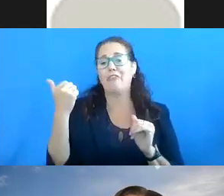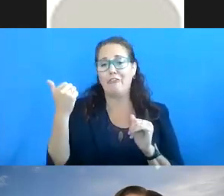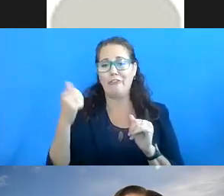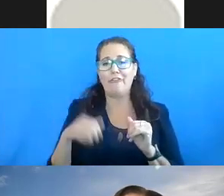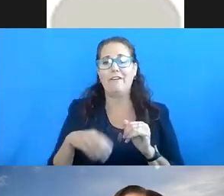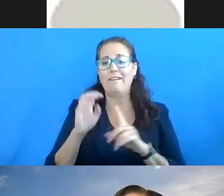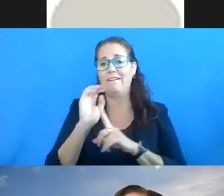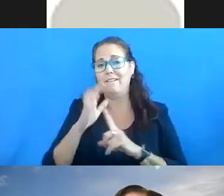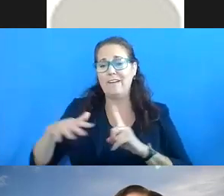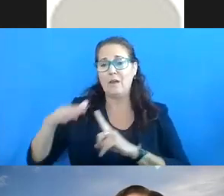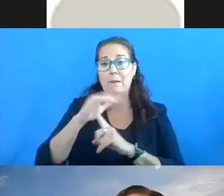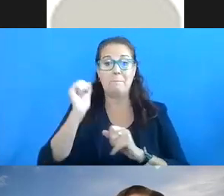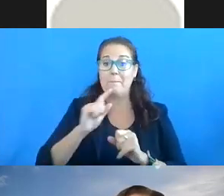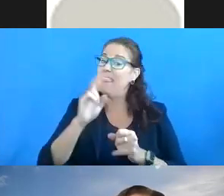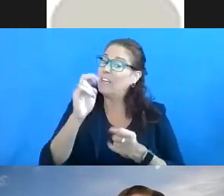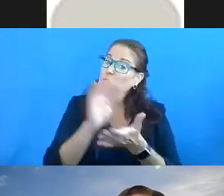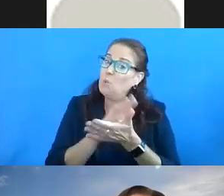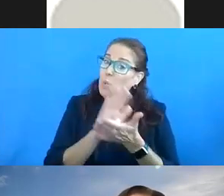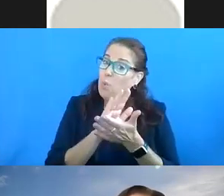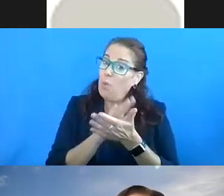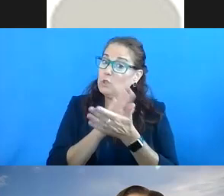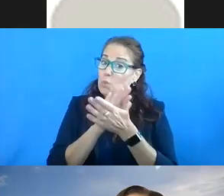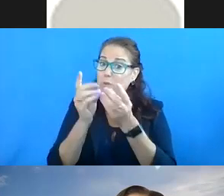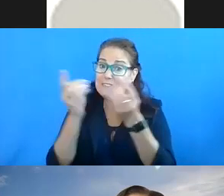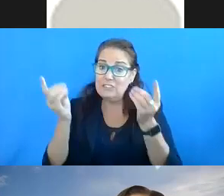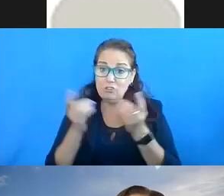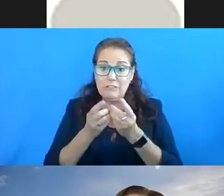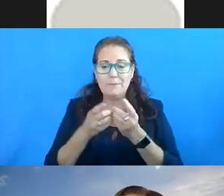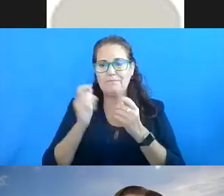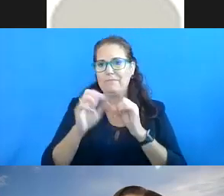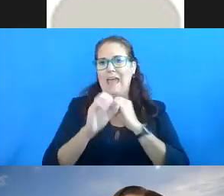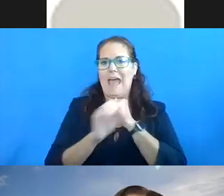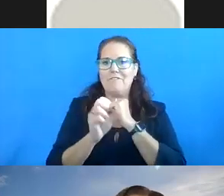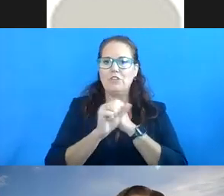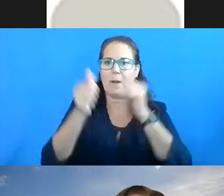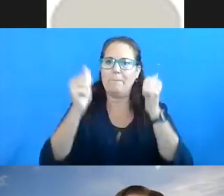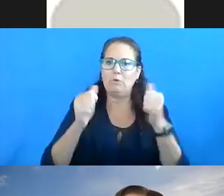It might be the schools, you might be advertising your posters and trying to get more youth